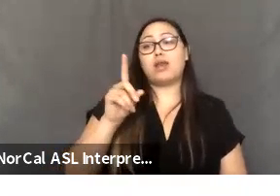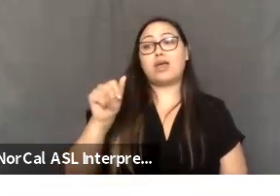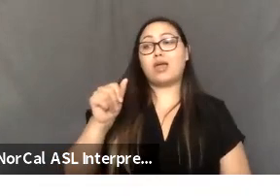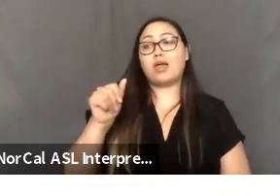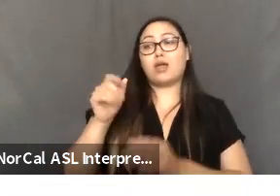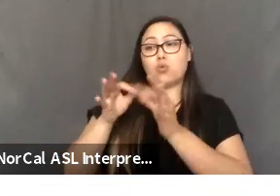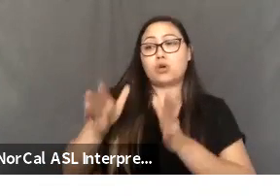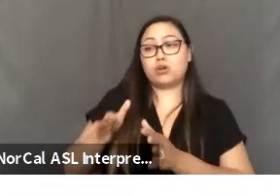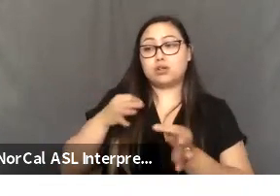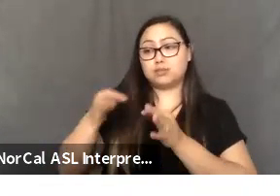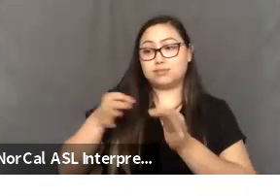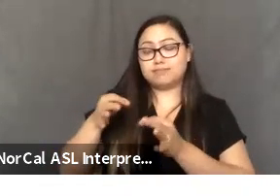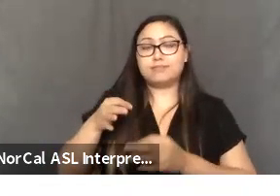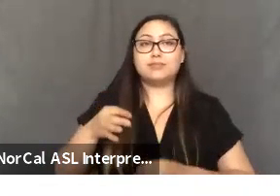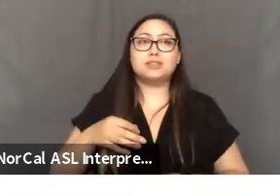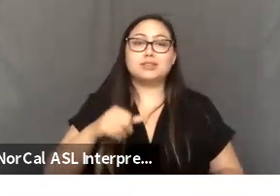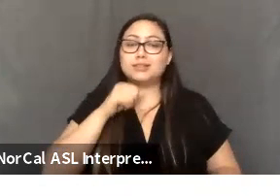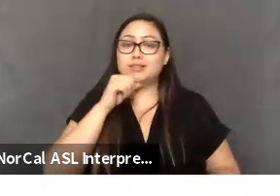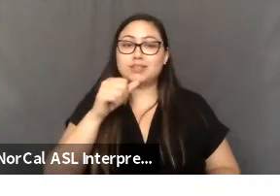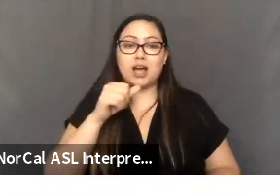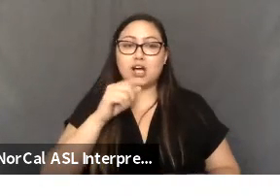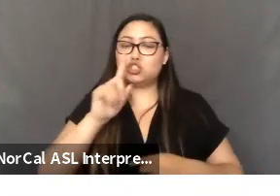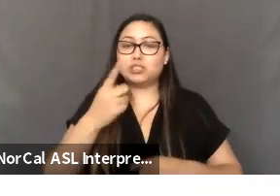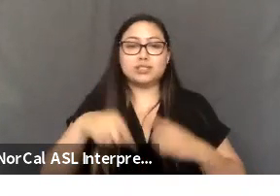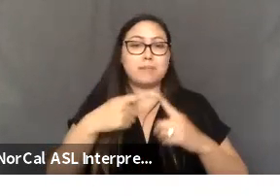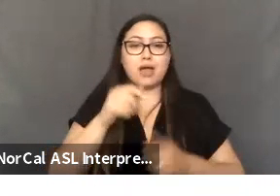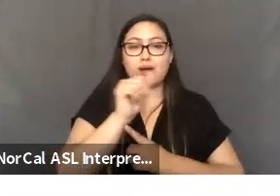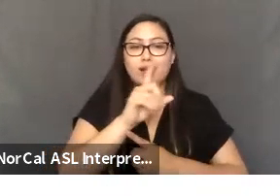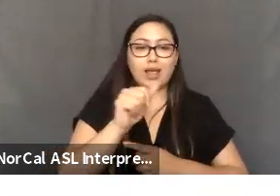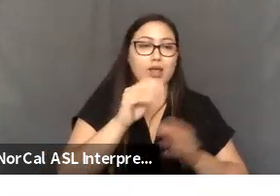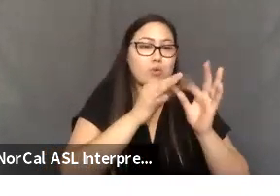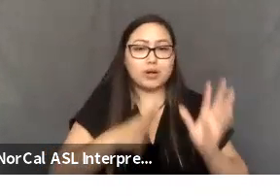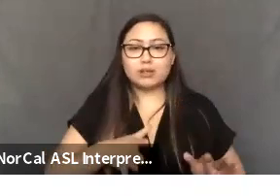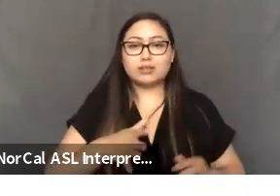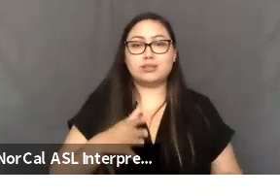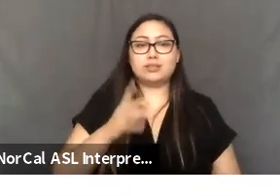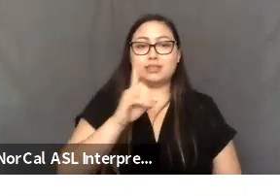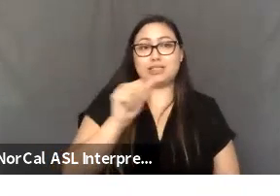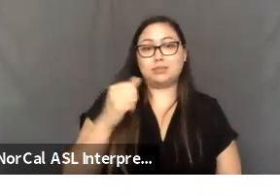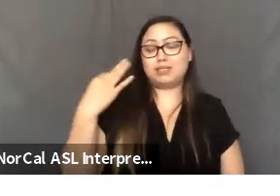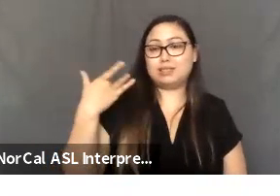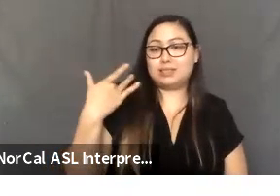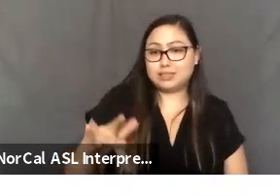on disability sensitivity. It's really trying to engage the organization in thinking about implicit